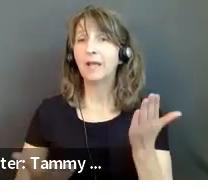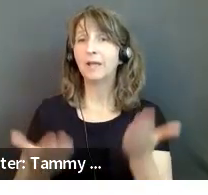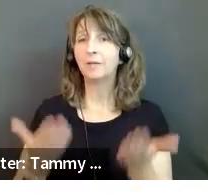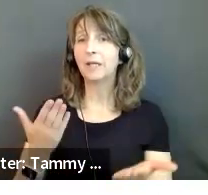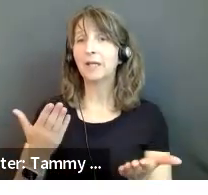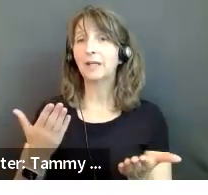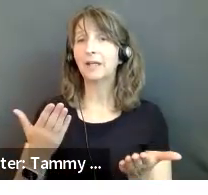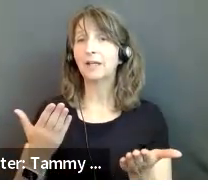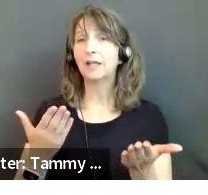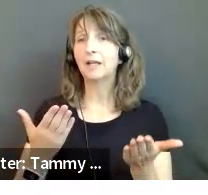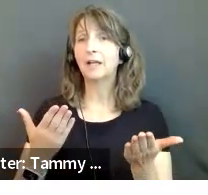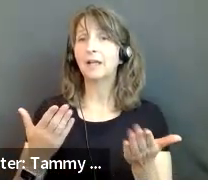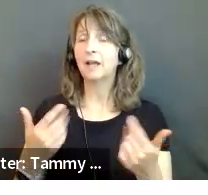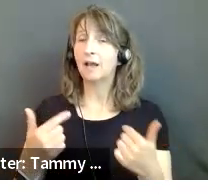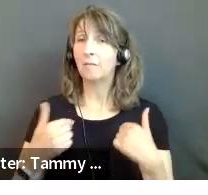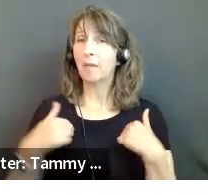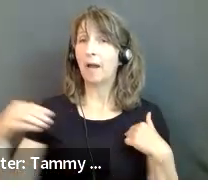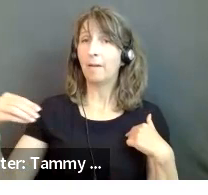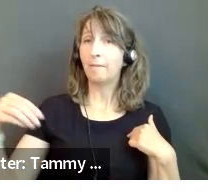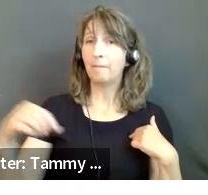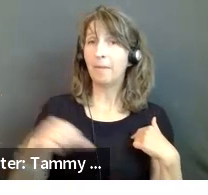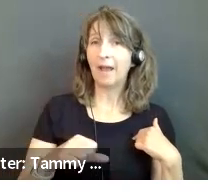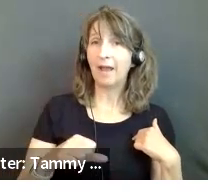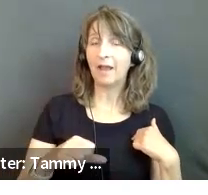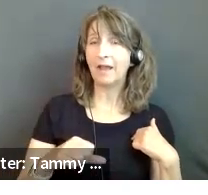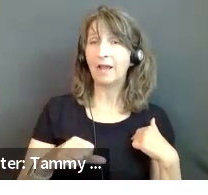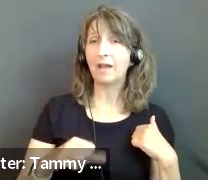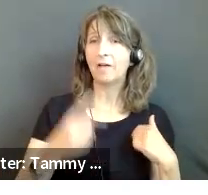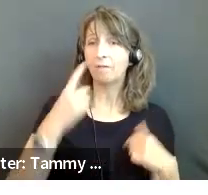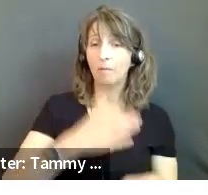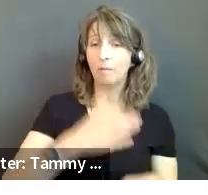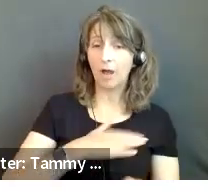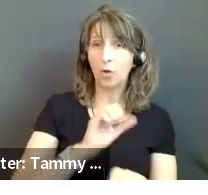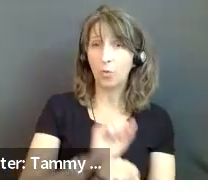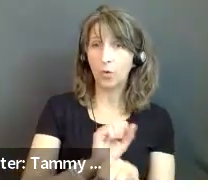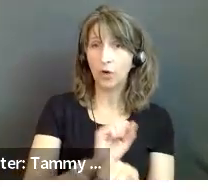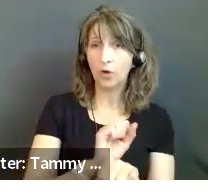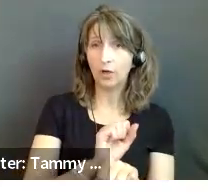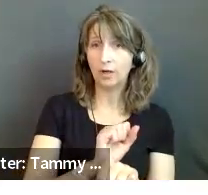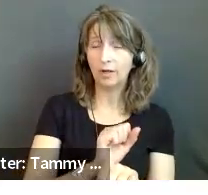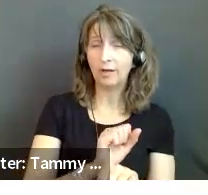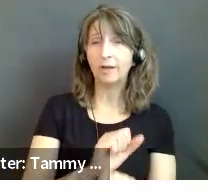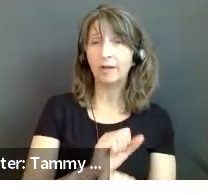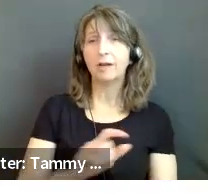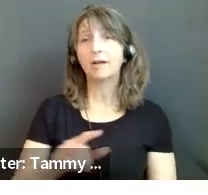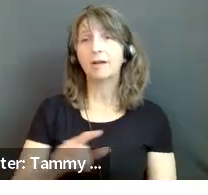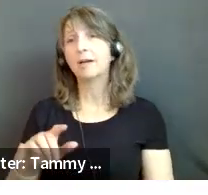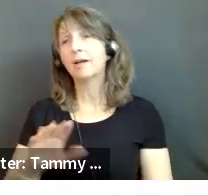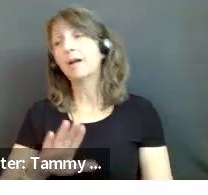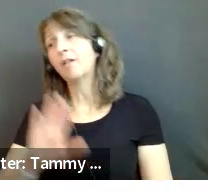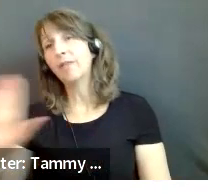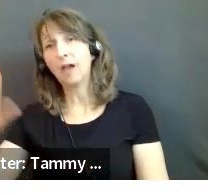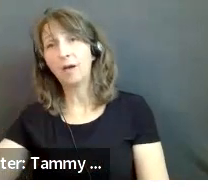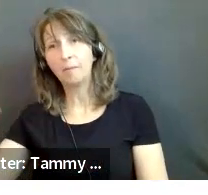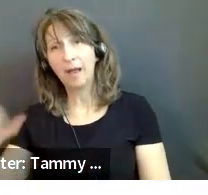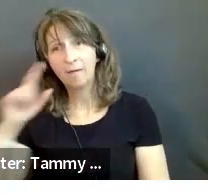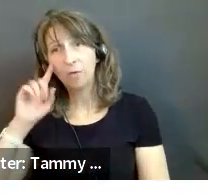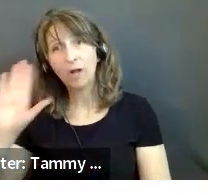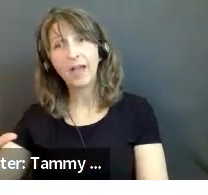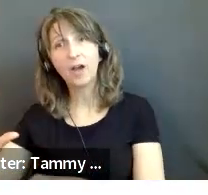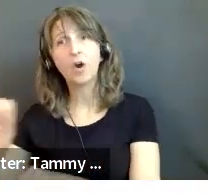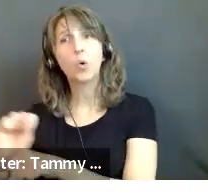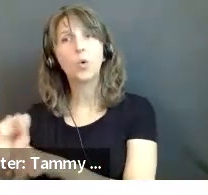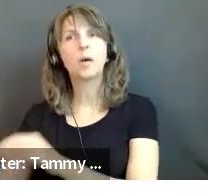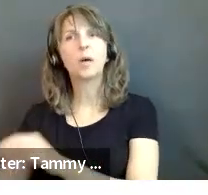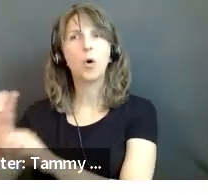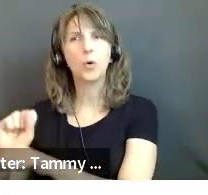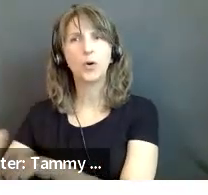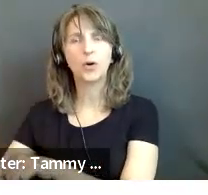You know, your work effort might be demonstrating. I like to think about it as accommodations. You know, a lot of times we are given accommodations and jobs are modified.